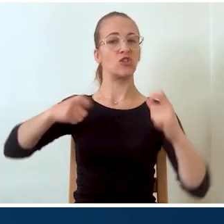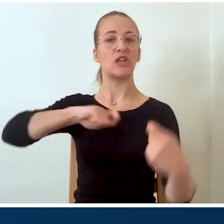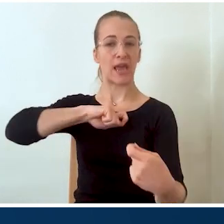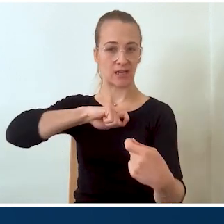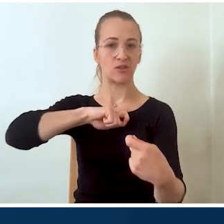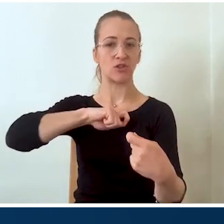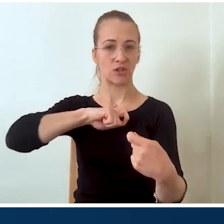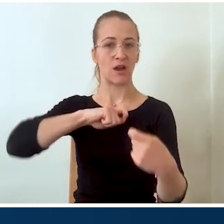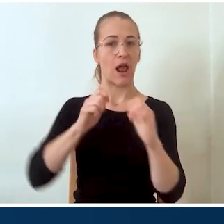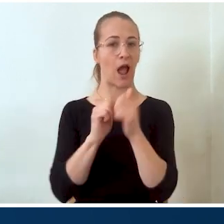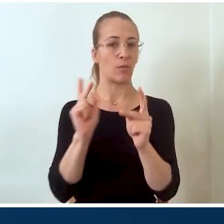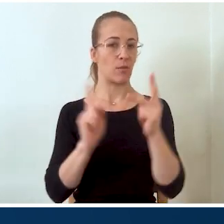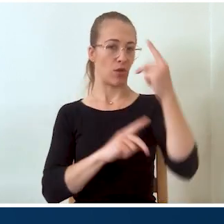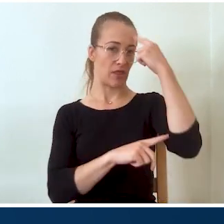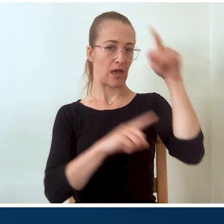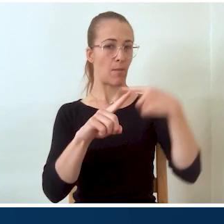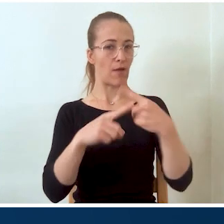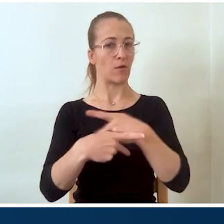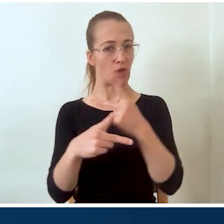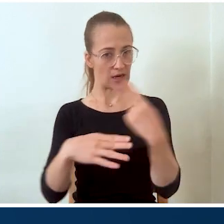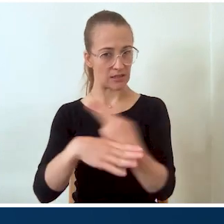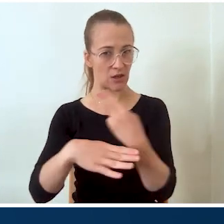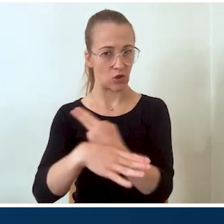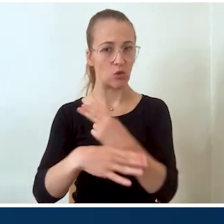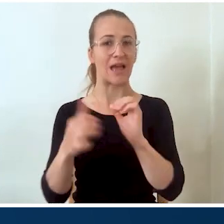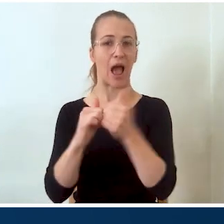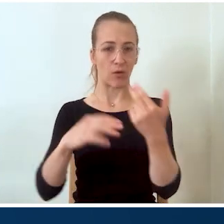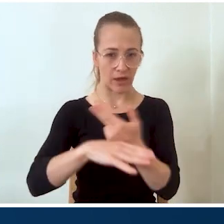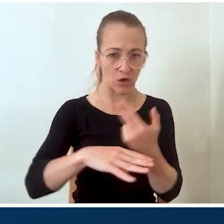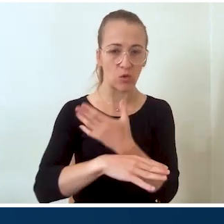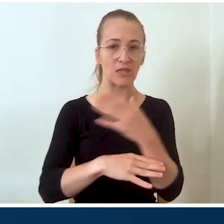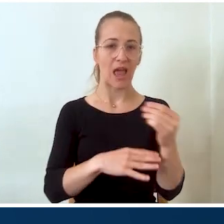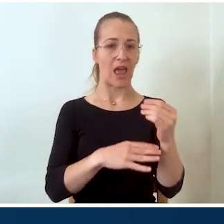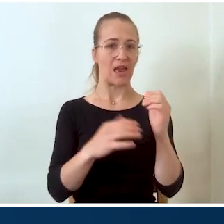the way people think about the products that they use, how they use them, and how are they gonna use them long-term?